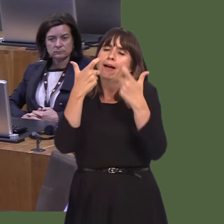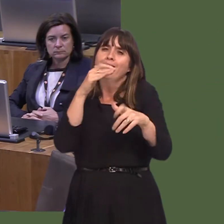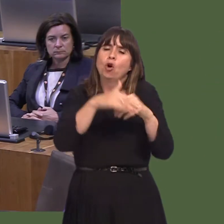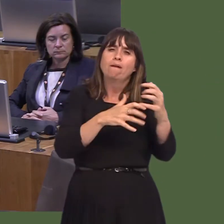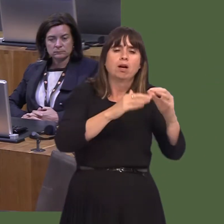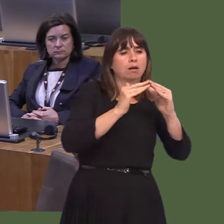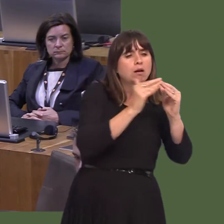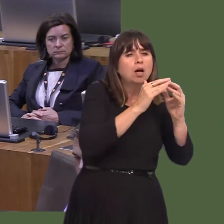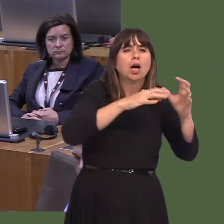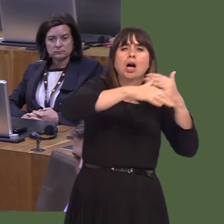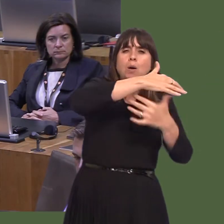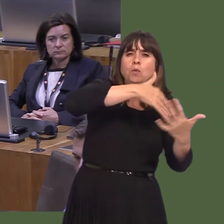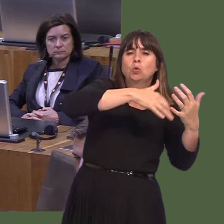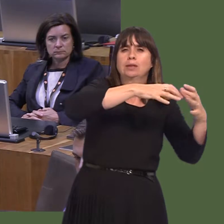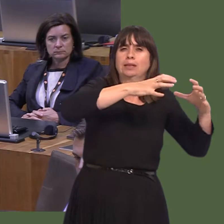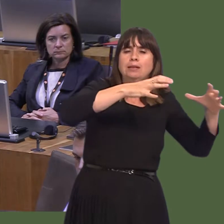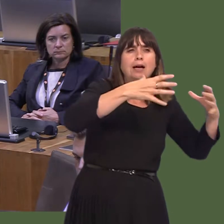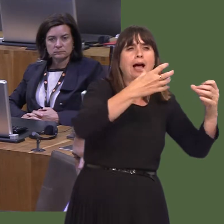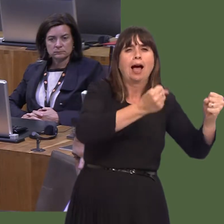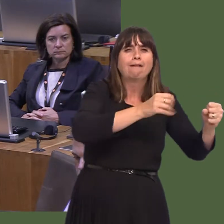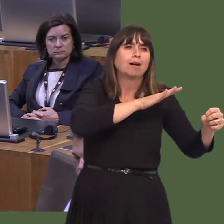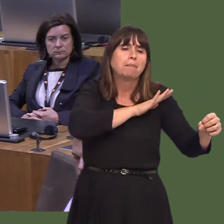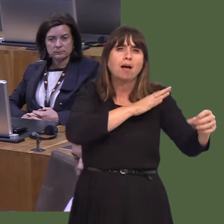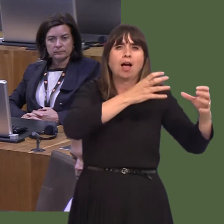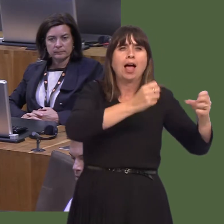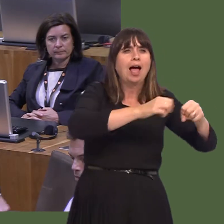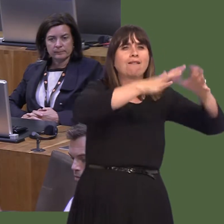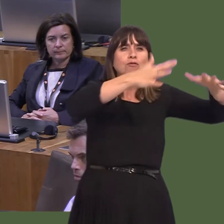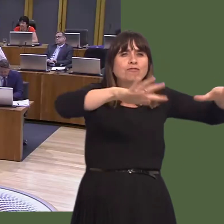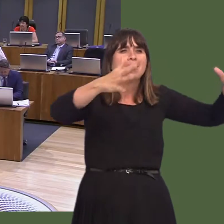which are easy to travel in and out of, and have access to green areas.'